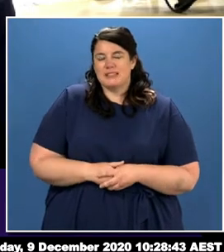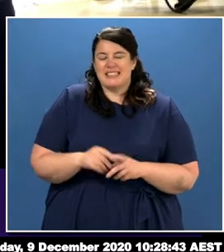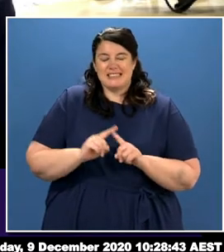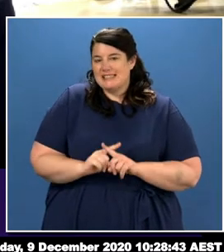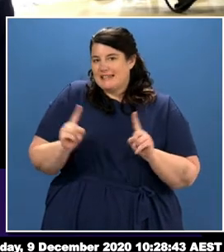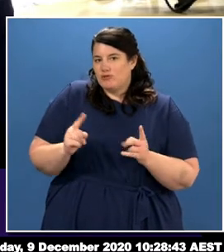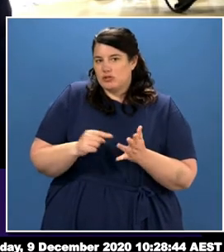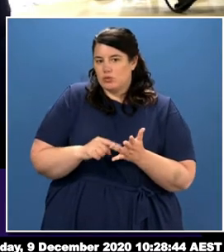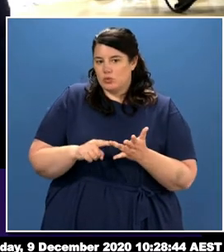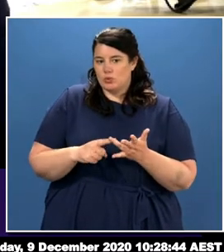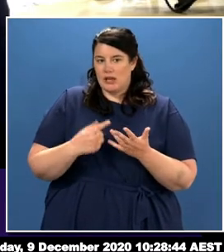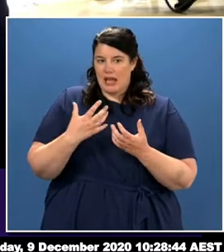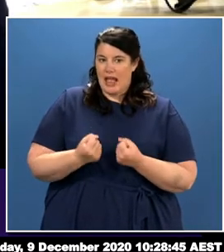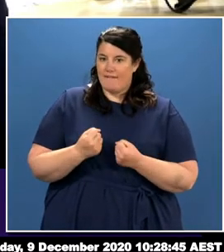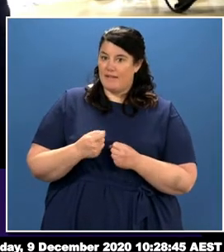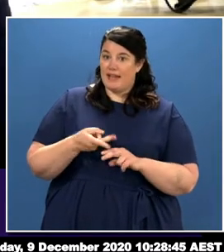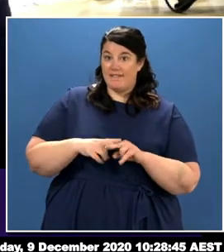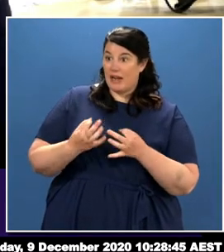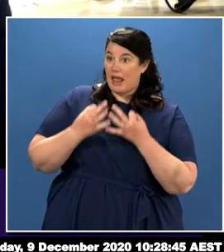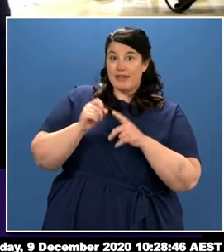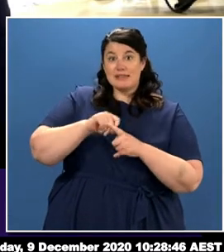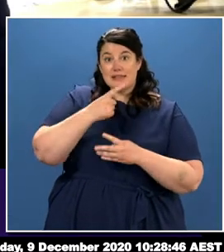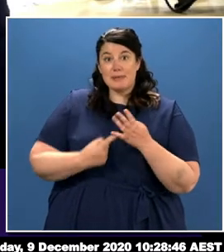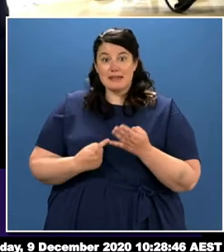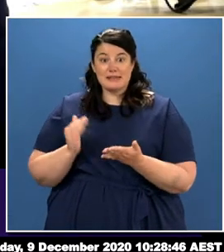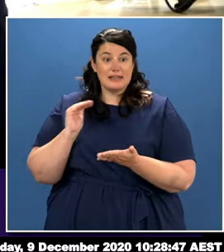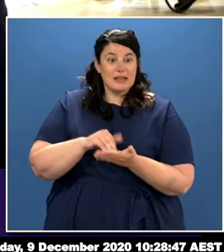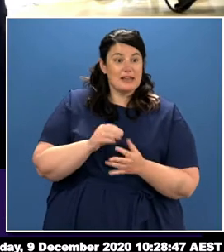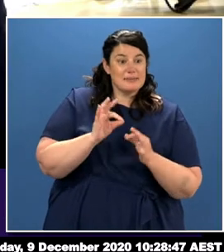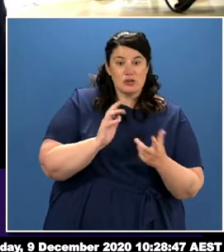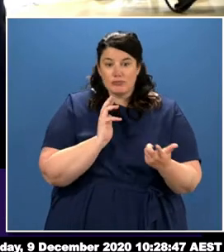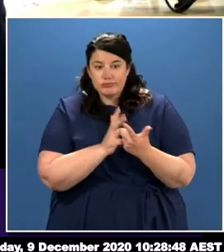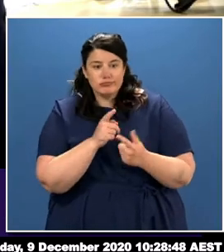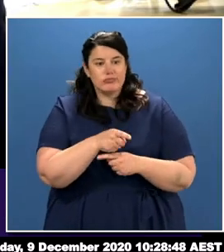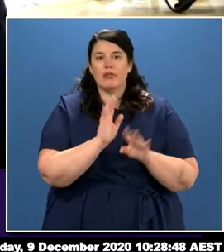different to having an able-bodied person when you need special arrangements put in place.